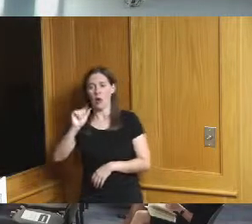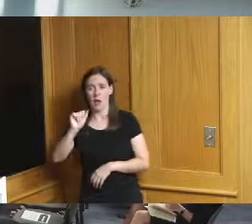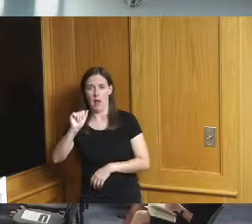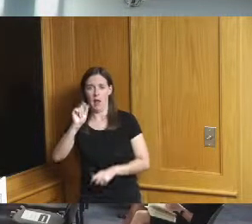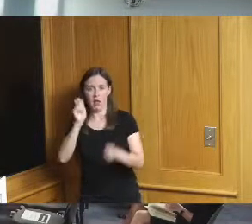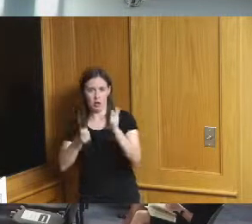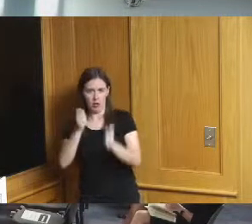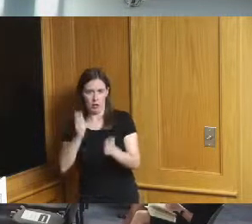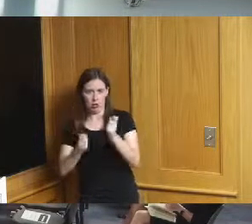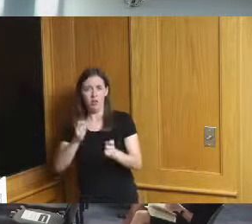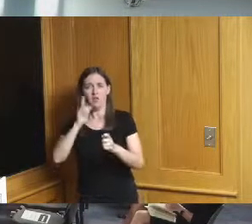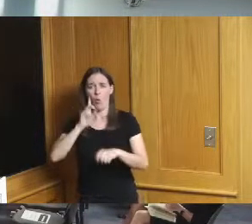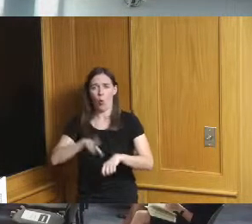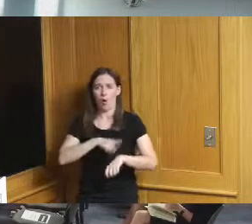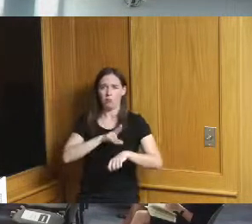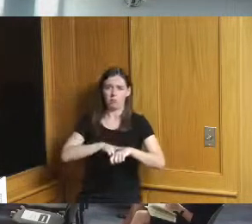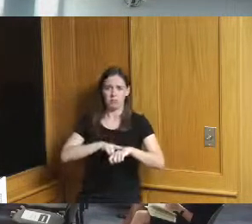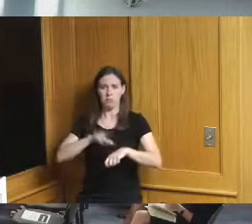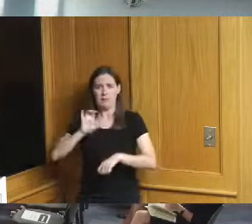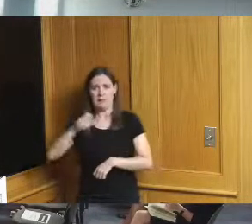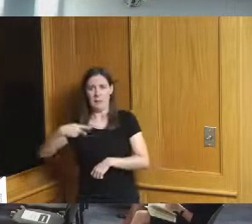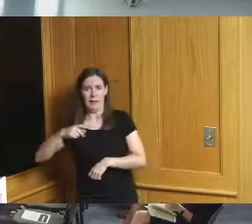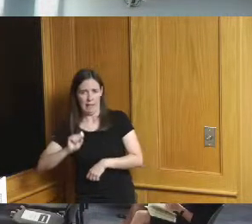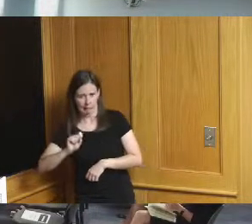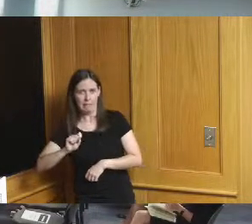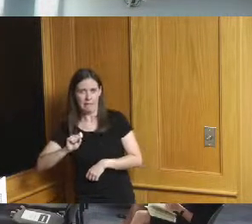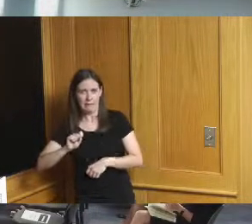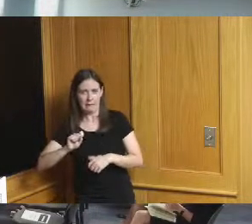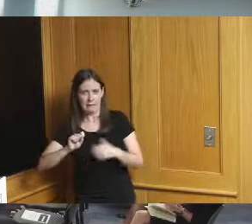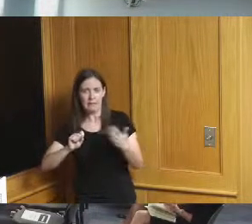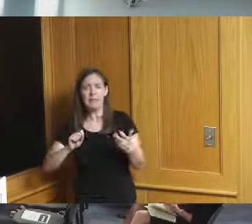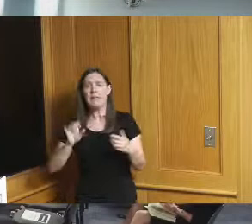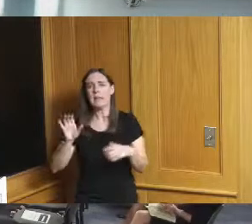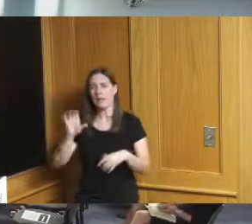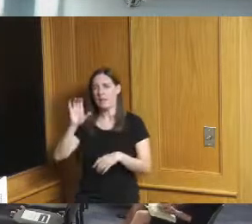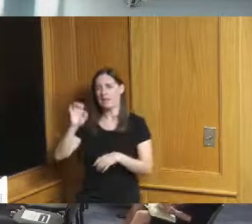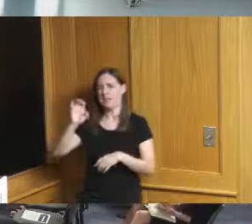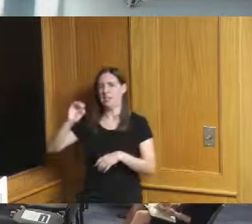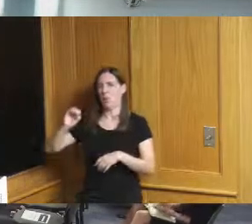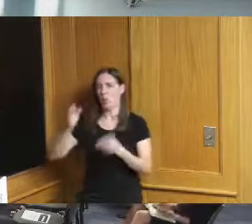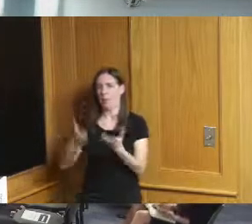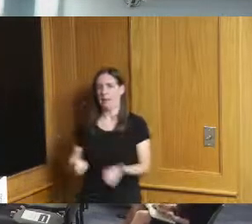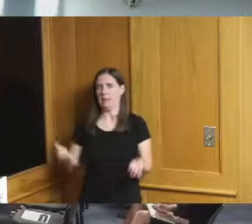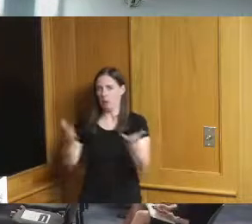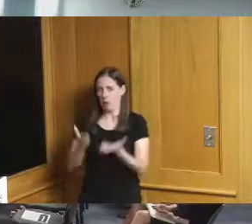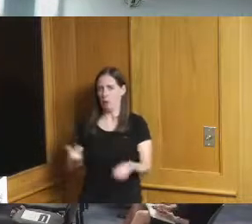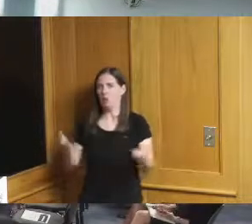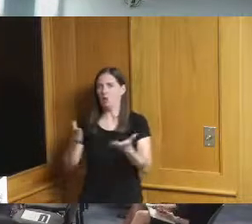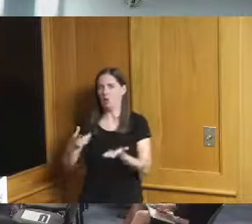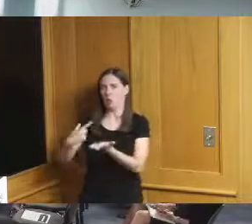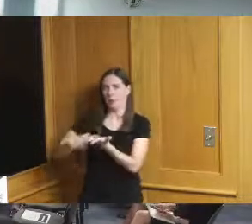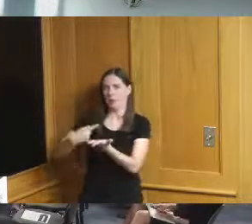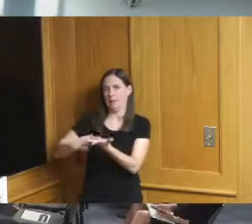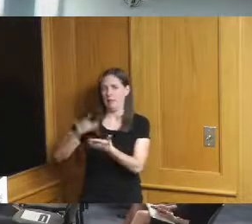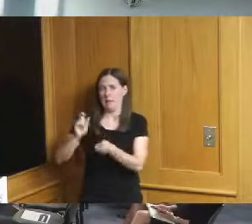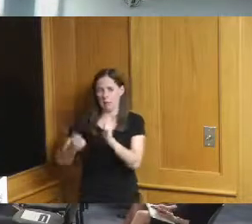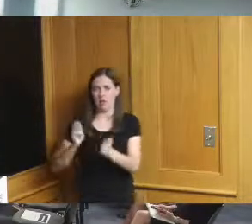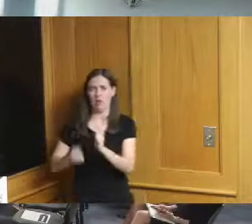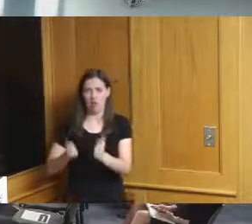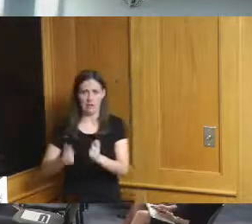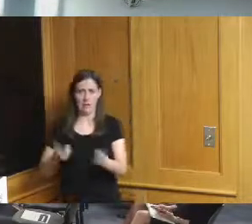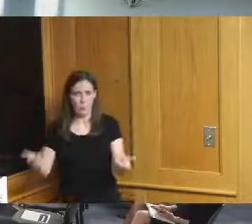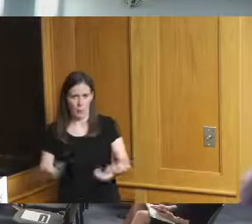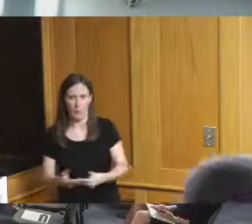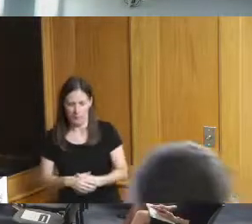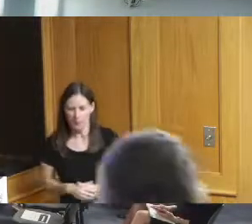metro and cps um daryl haley ceo is here to talk about some of the changes welcome good afternoon